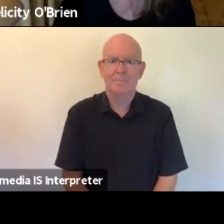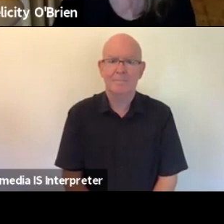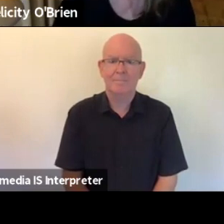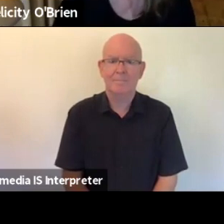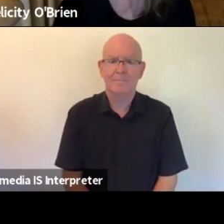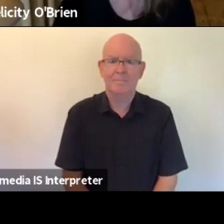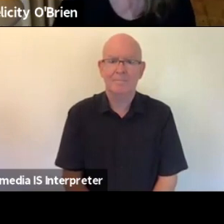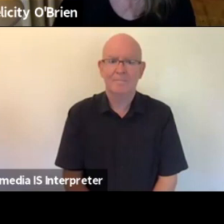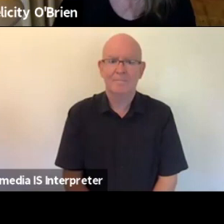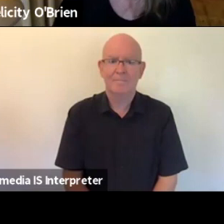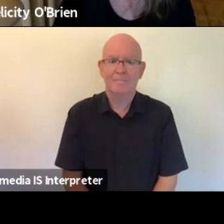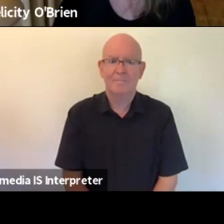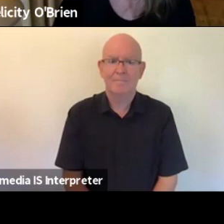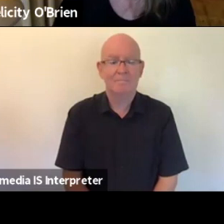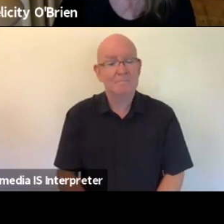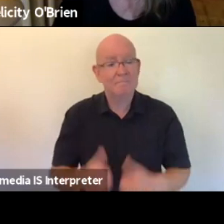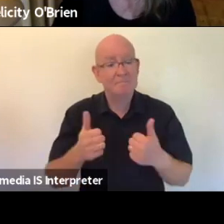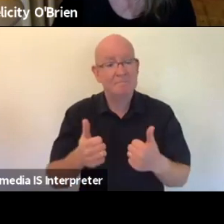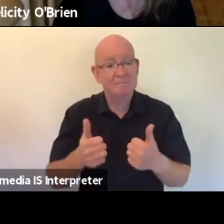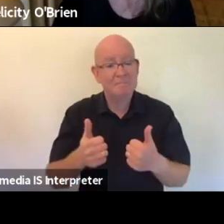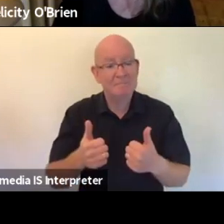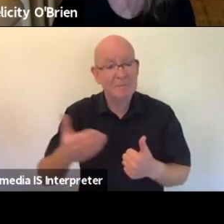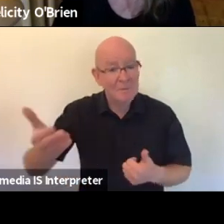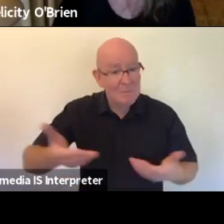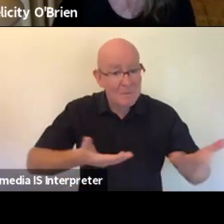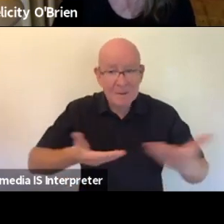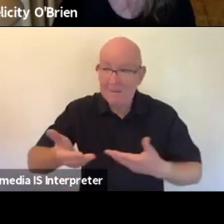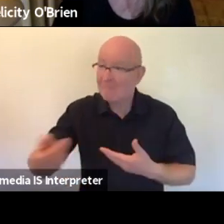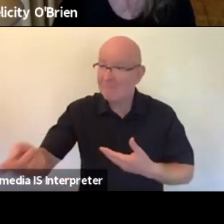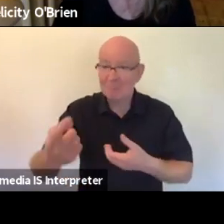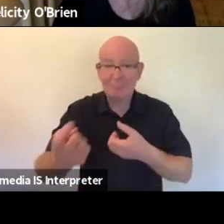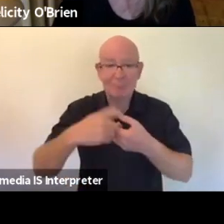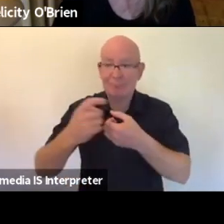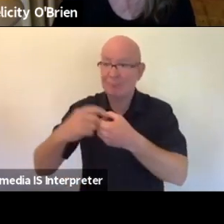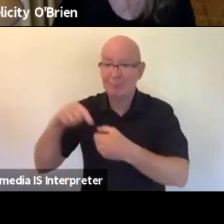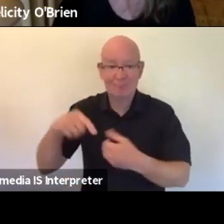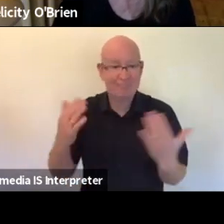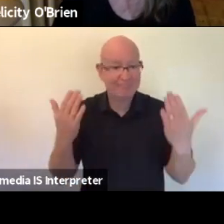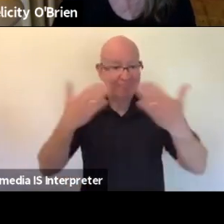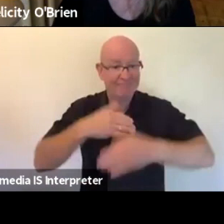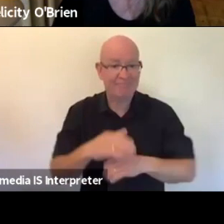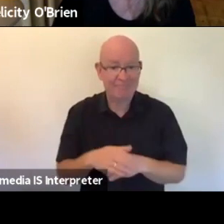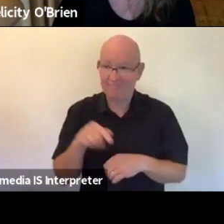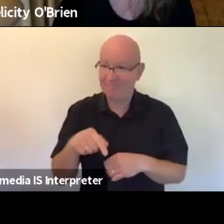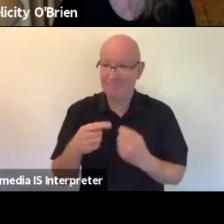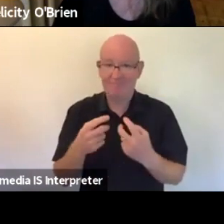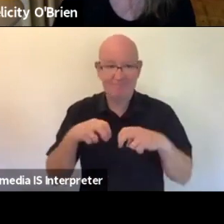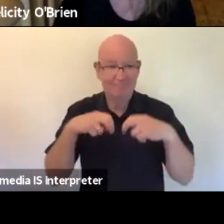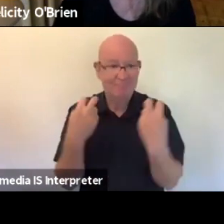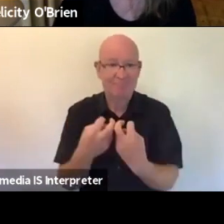for COVID-19 recovery and beyond. I’ll be your moderator tonight. My name’s Felicity O’Brien and I work in the social protection section